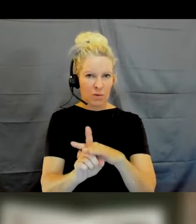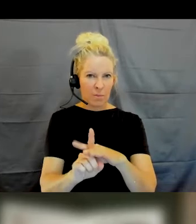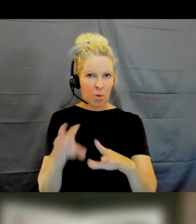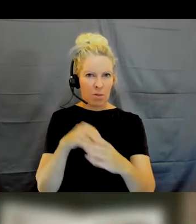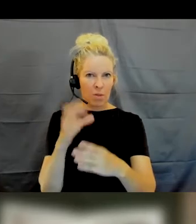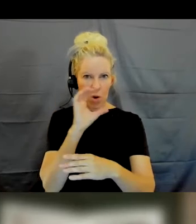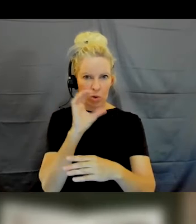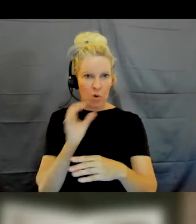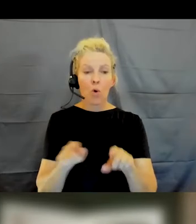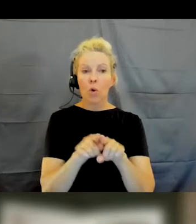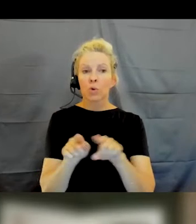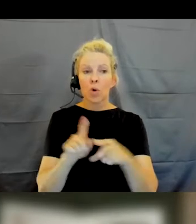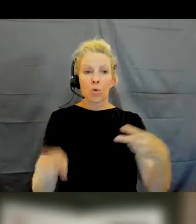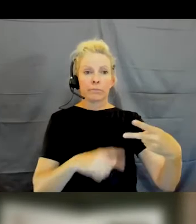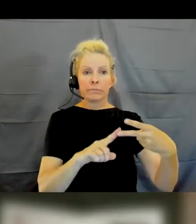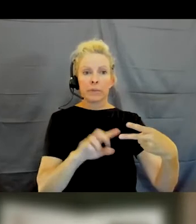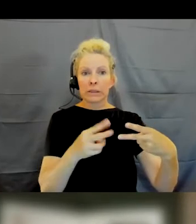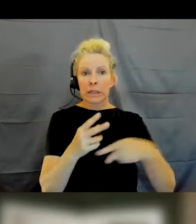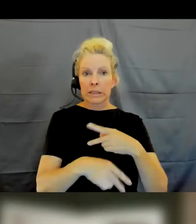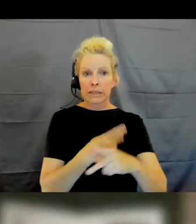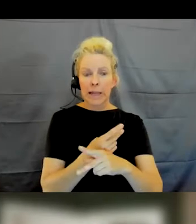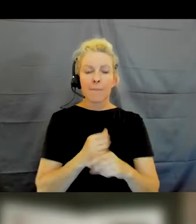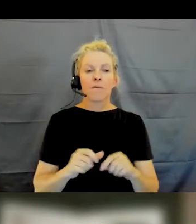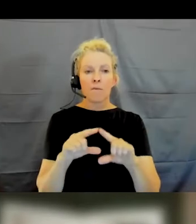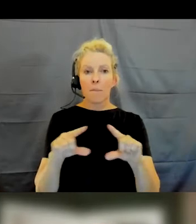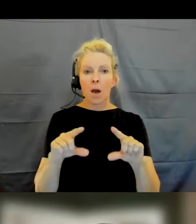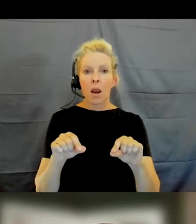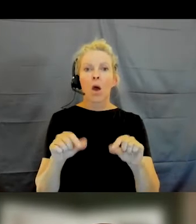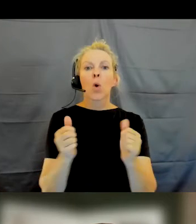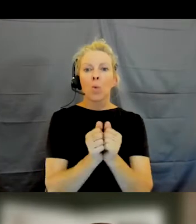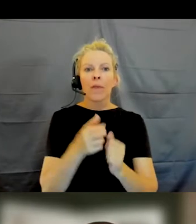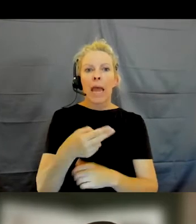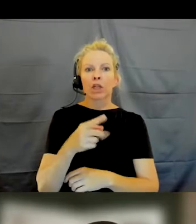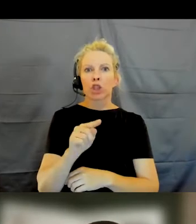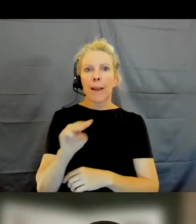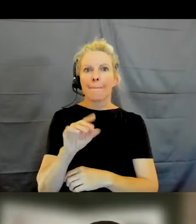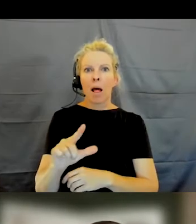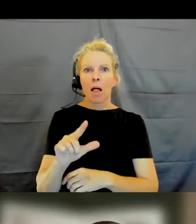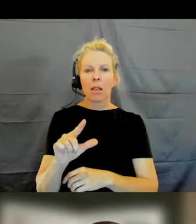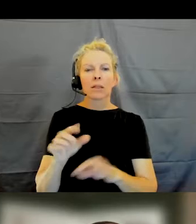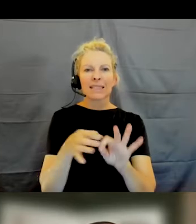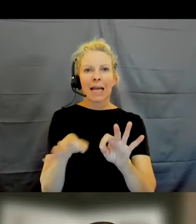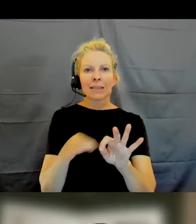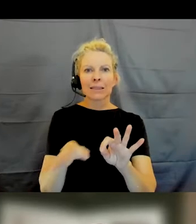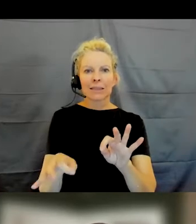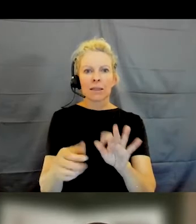and we also have a button type submit with the HTML text of submit inside of that. Both work.